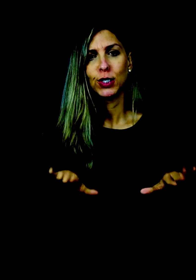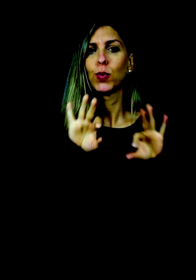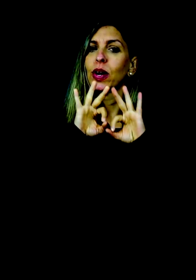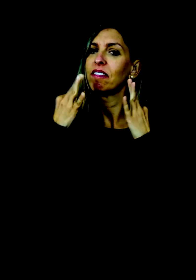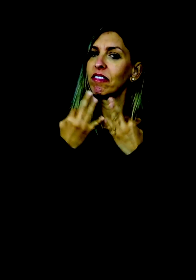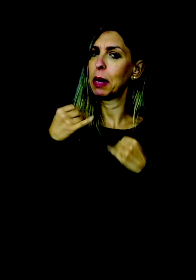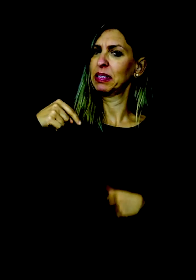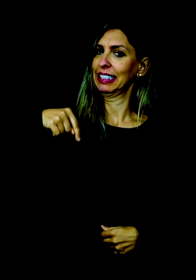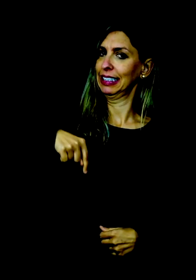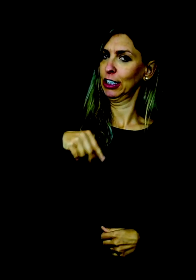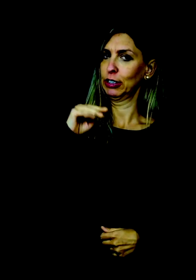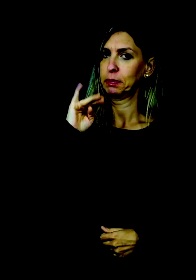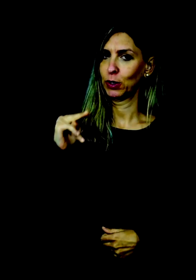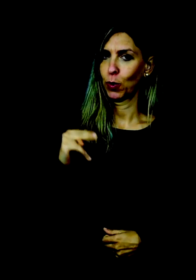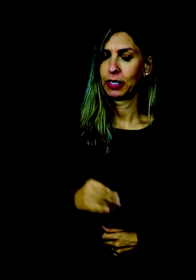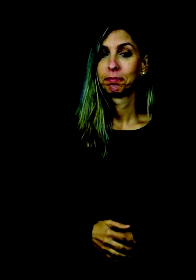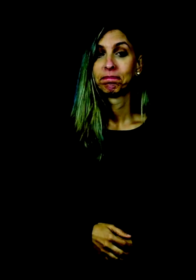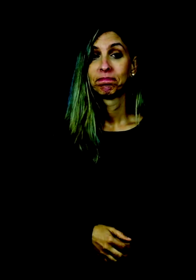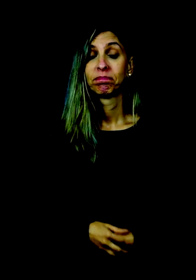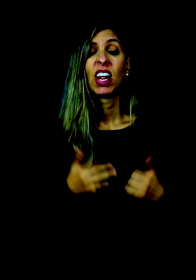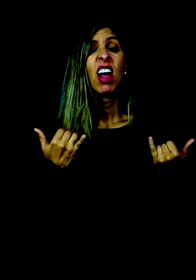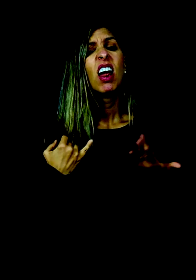to children and families in Minnesota.